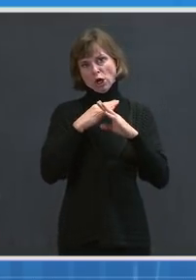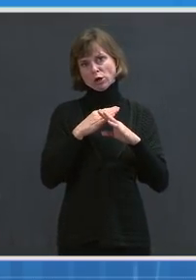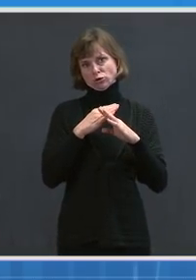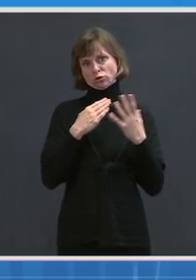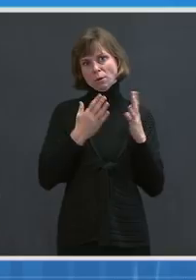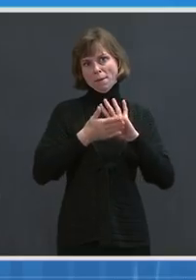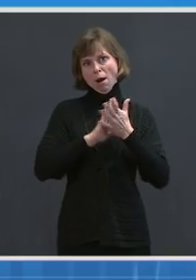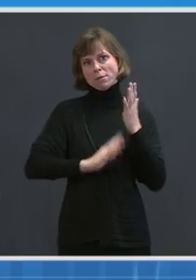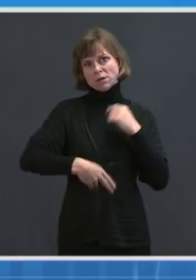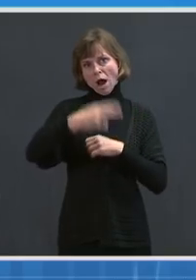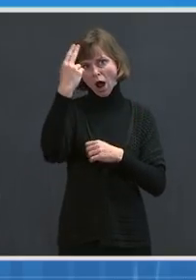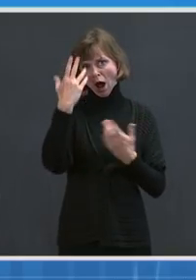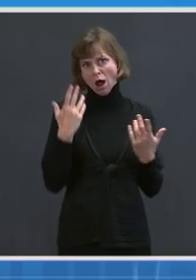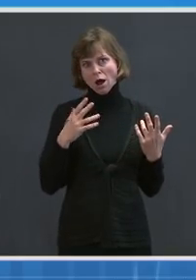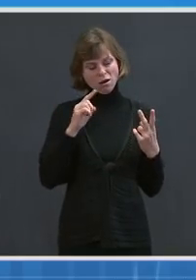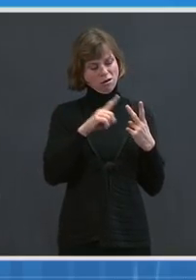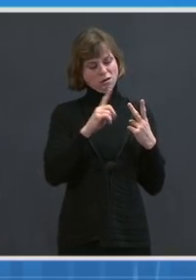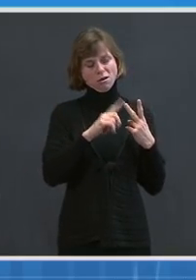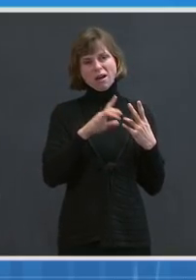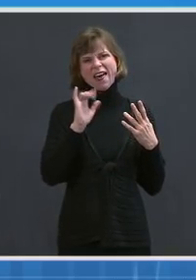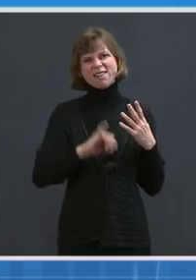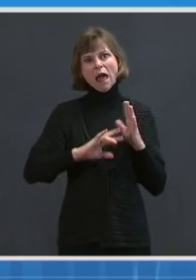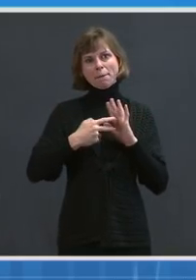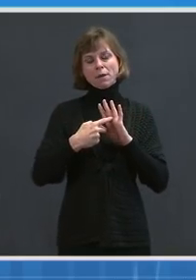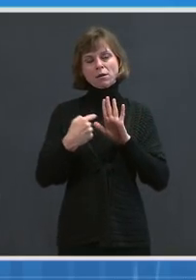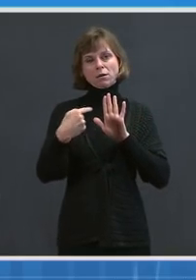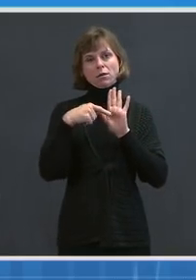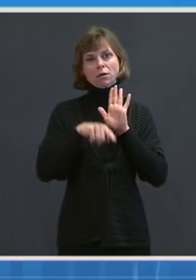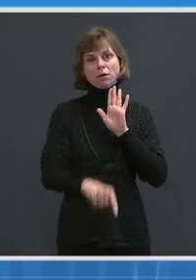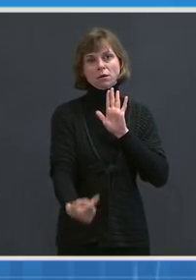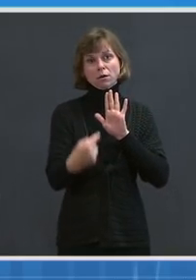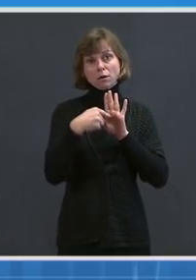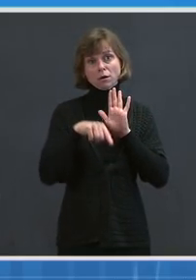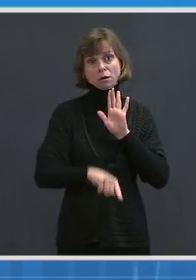which gives it redundancy to prevent the evolution,